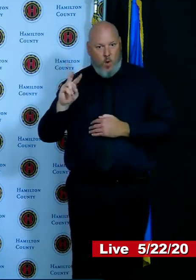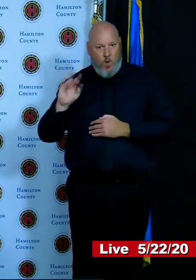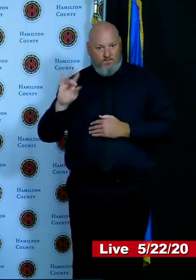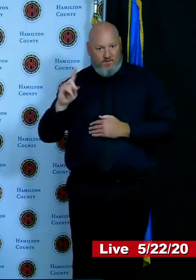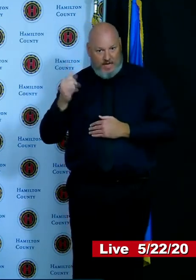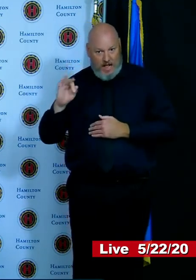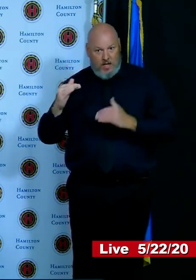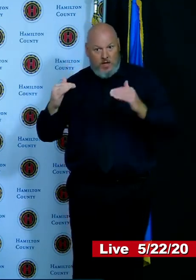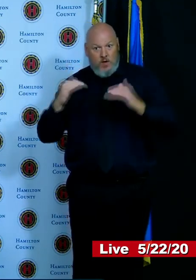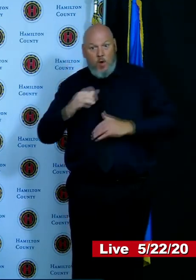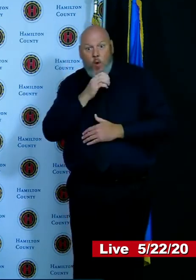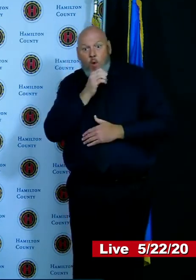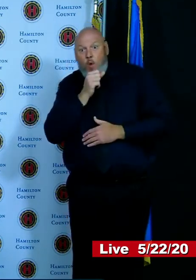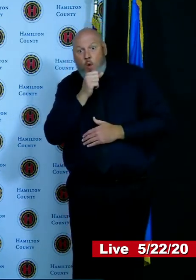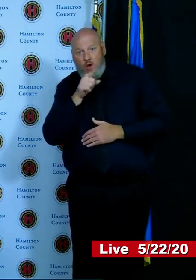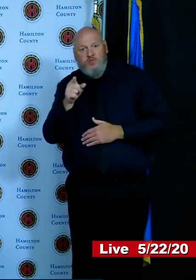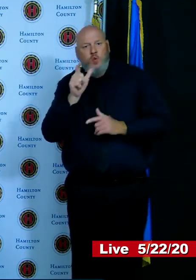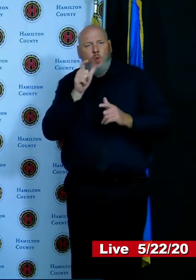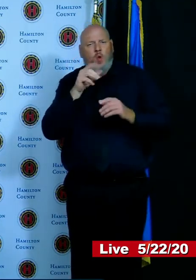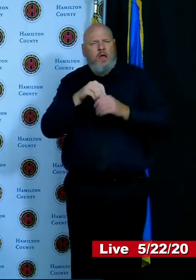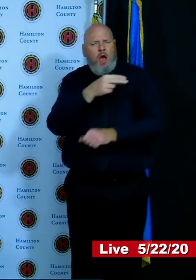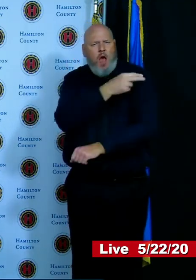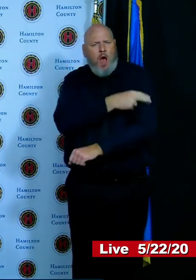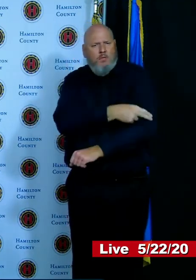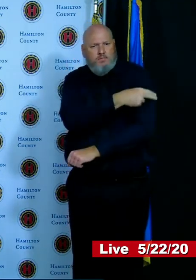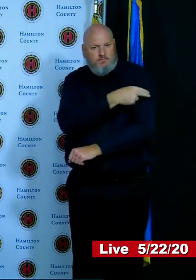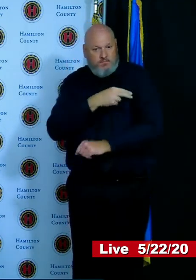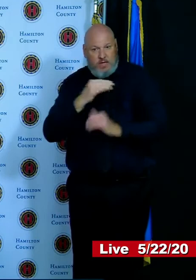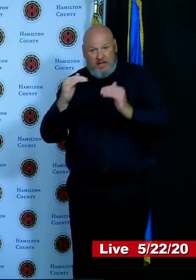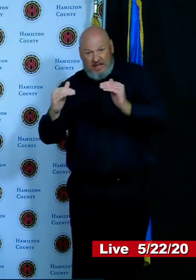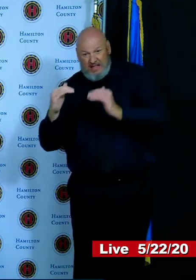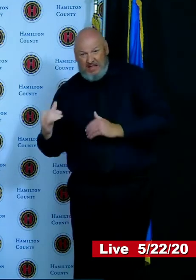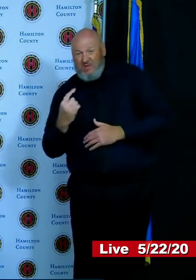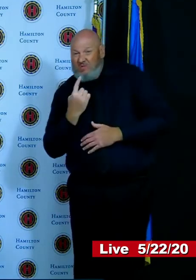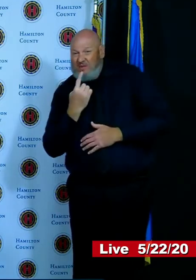see the trend lines now I'm gonna warn you that these numbers are can be